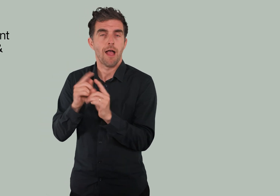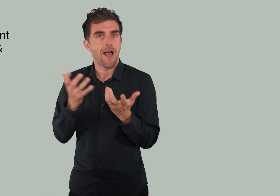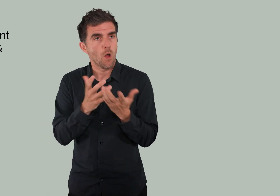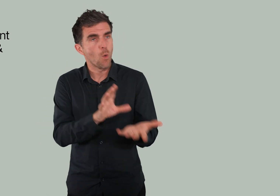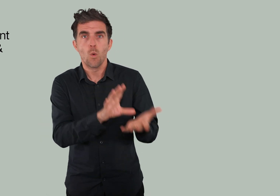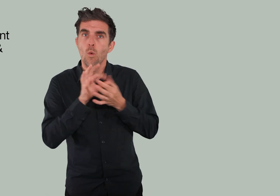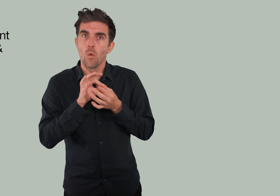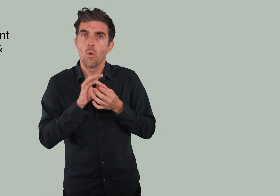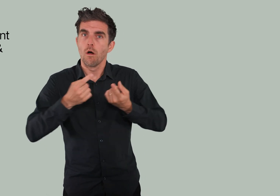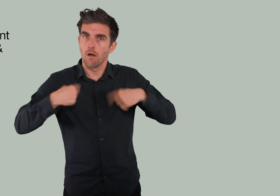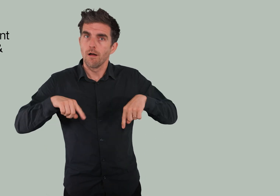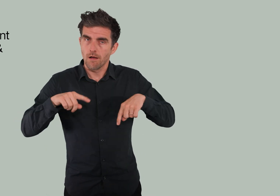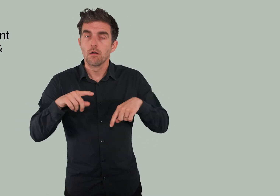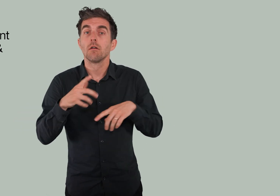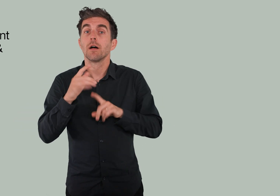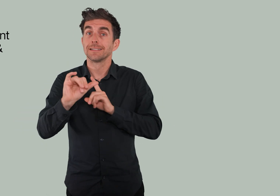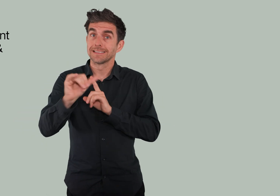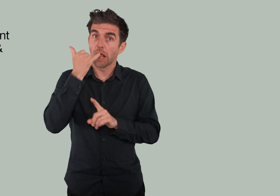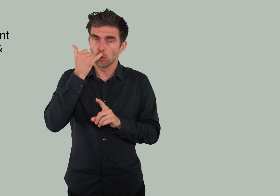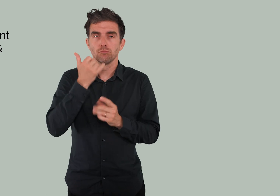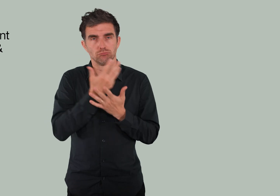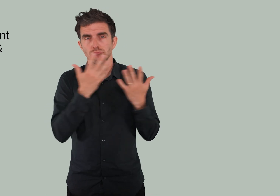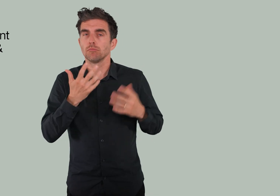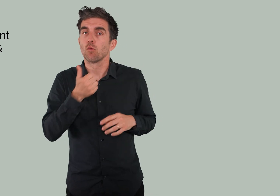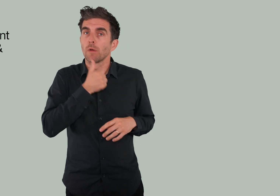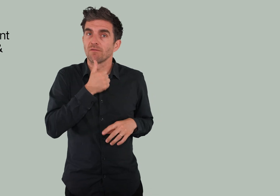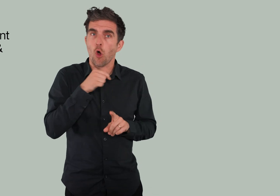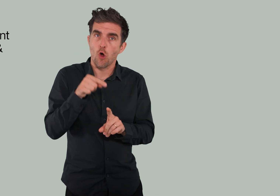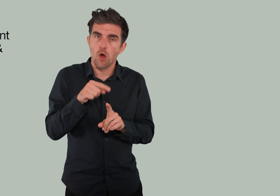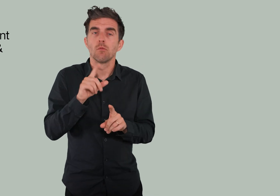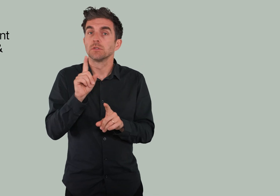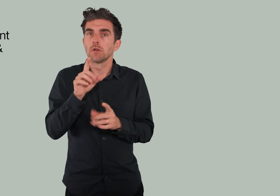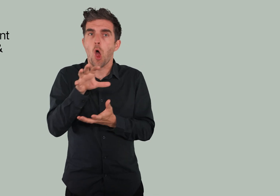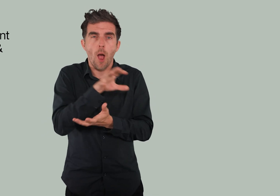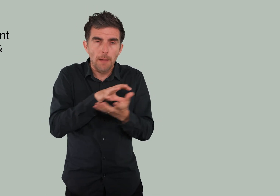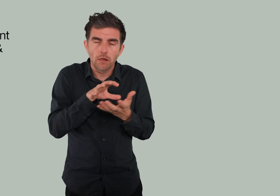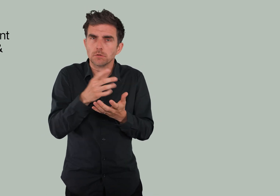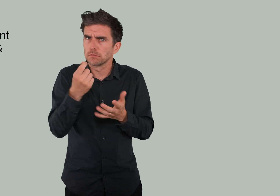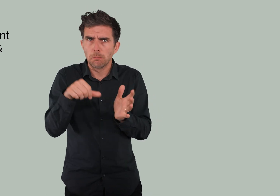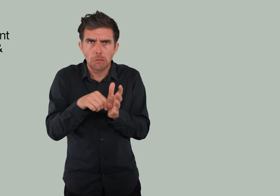interact with us, with telephone being a preferred method for complex issues